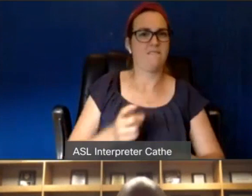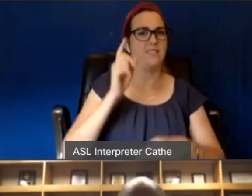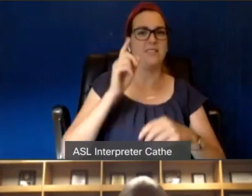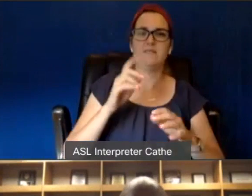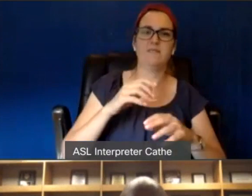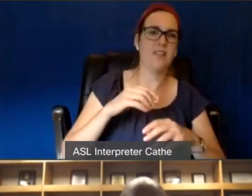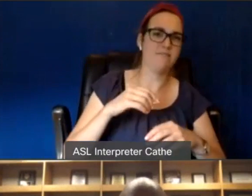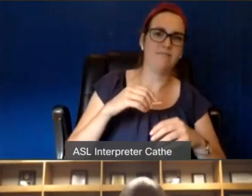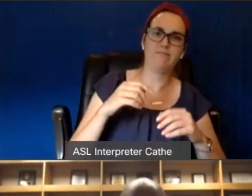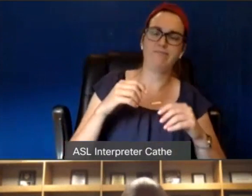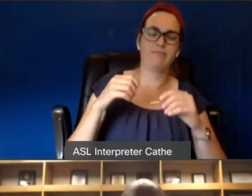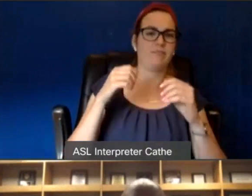you're not trying to punish them.